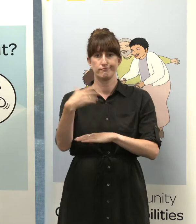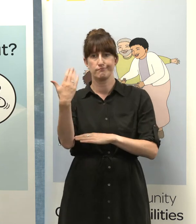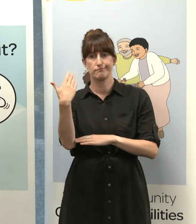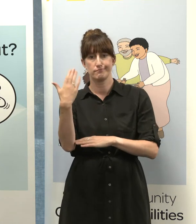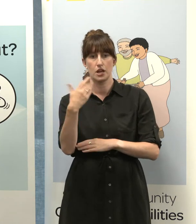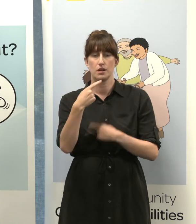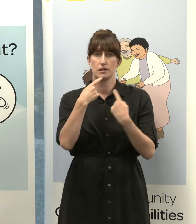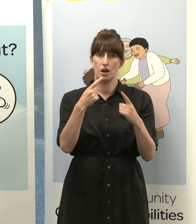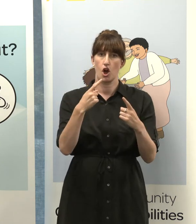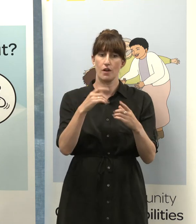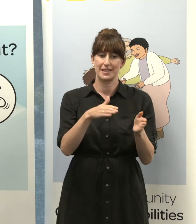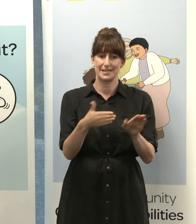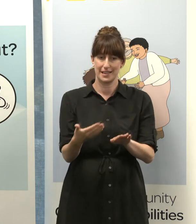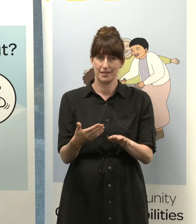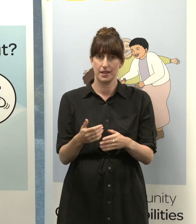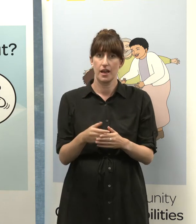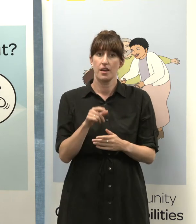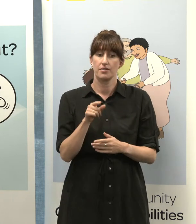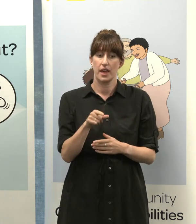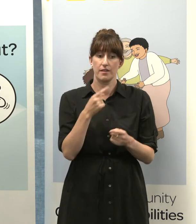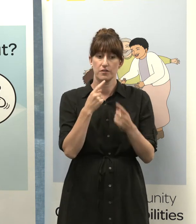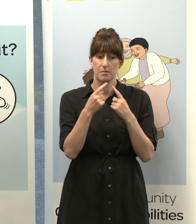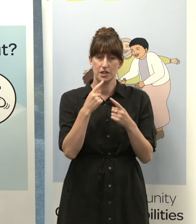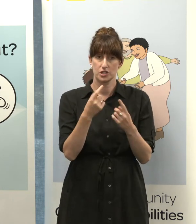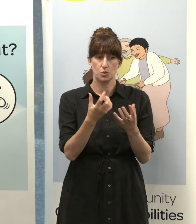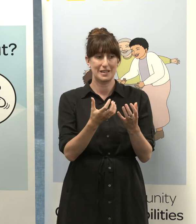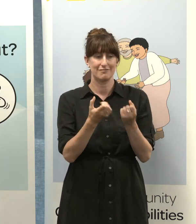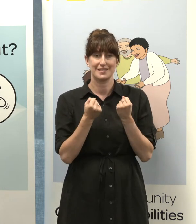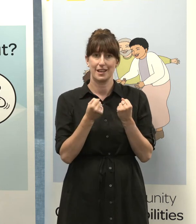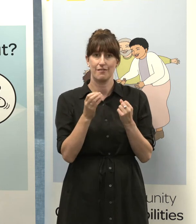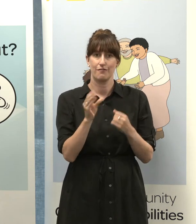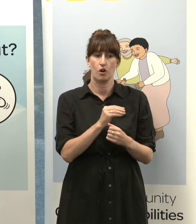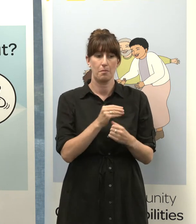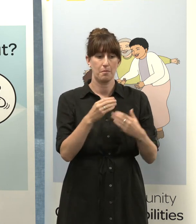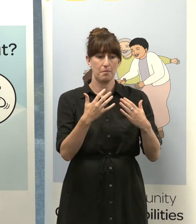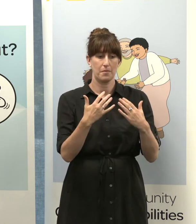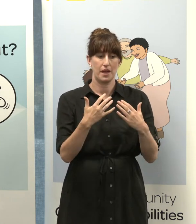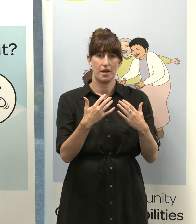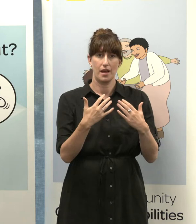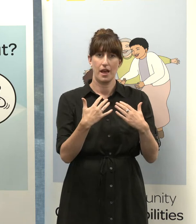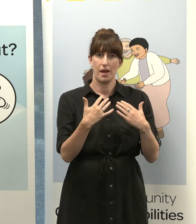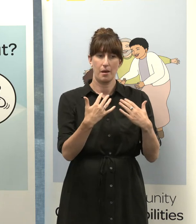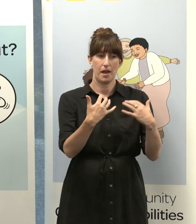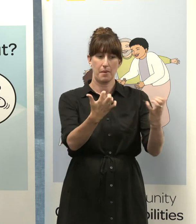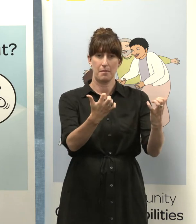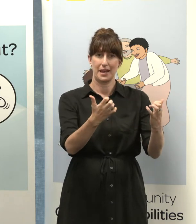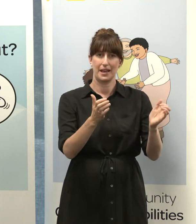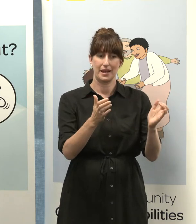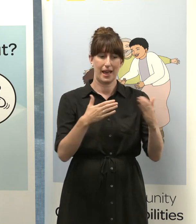we have reported deaths, invariably in our media releases and/or in the stand-